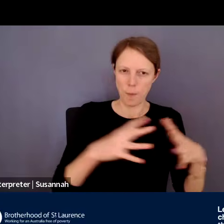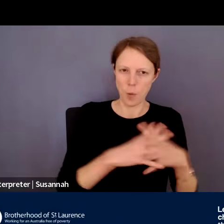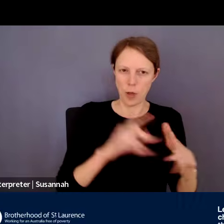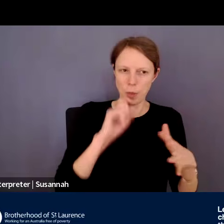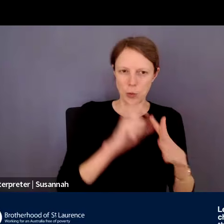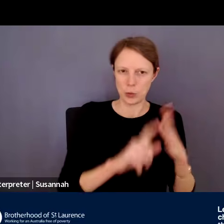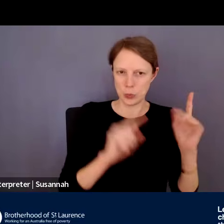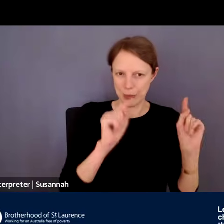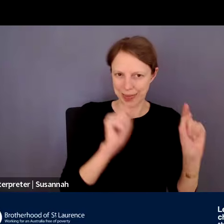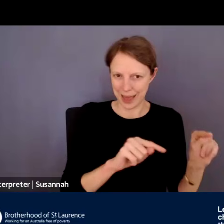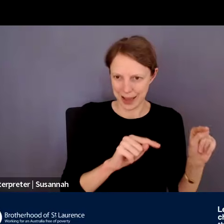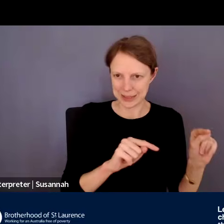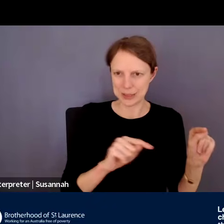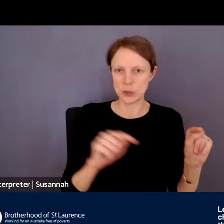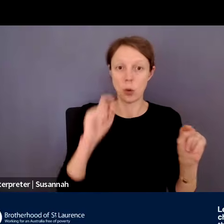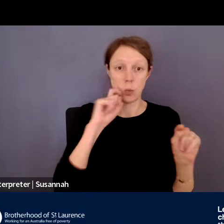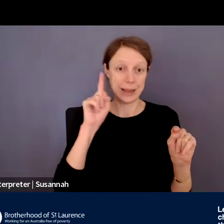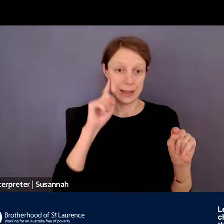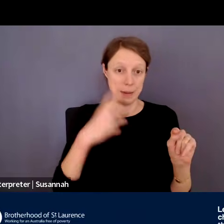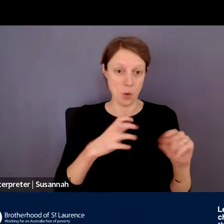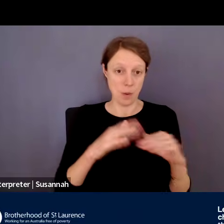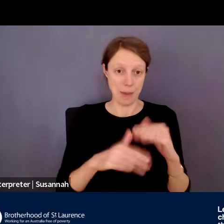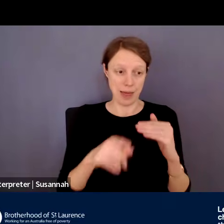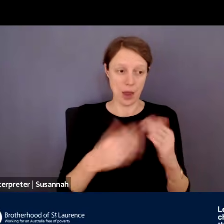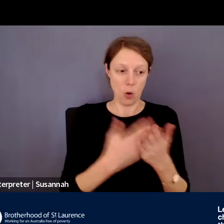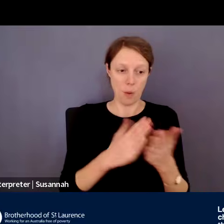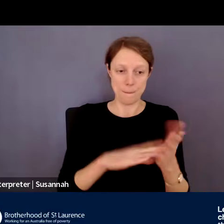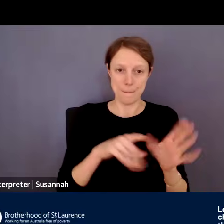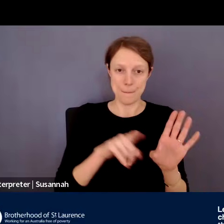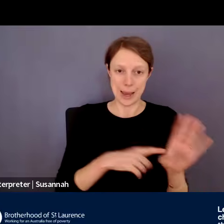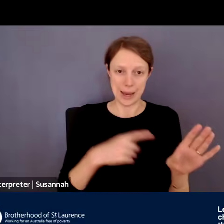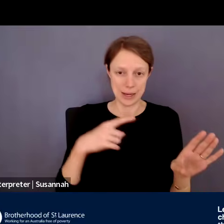know a lot more about what they're doing on May the 12th. But the actual services that families